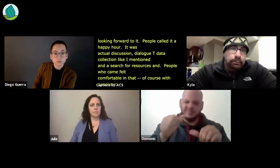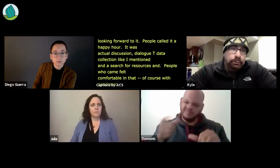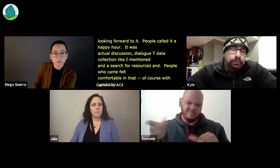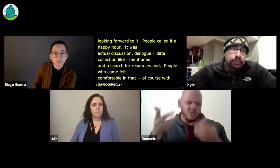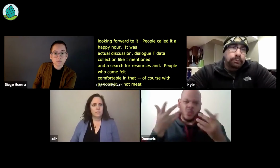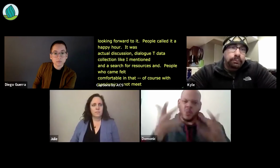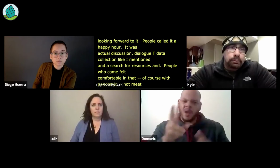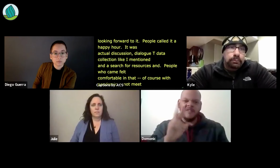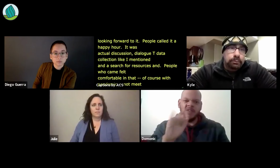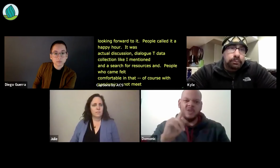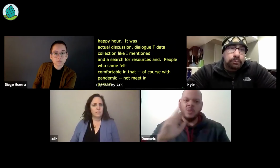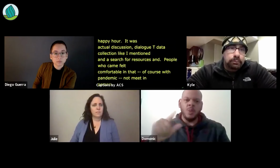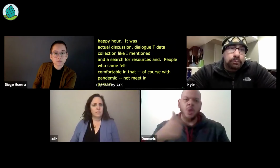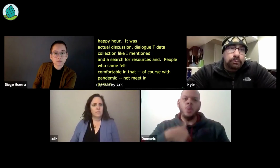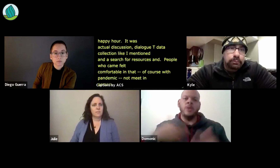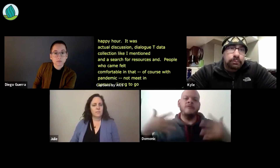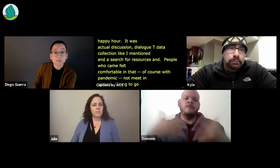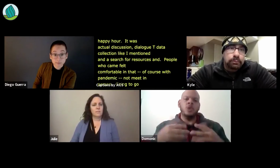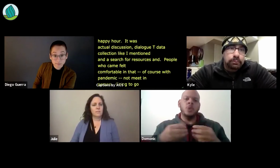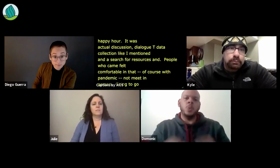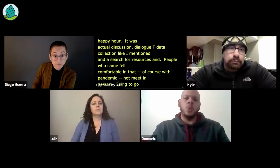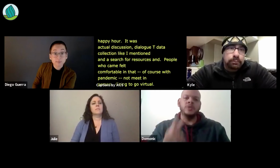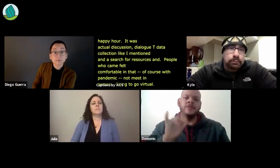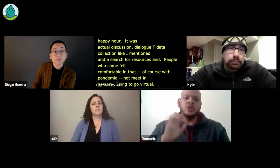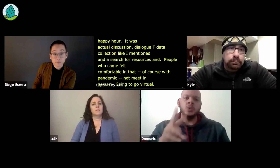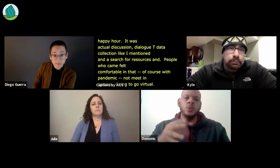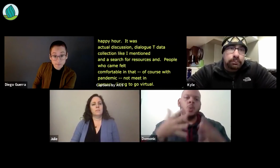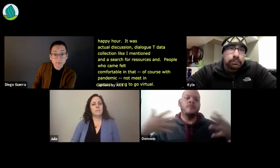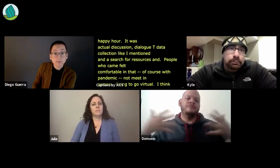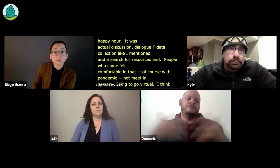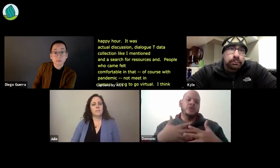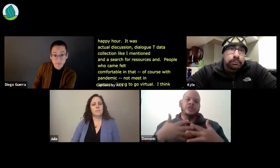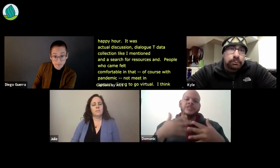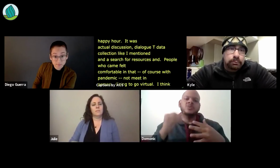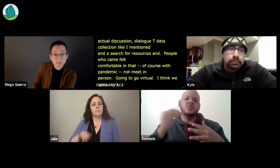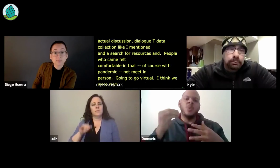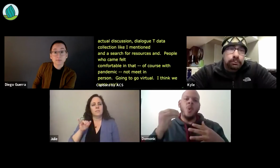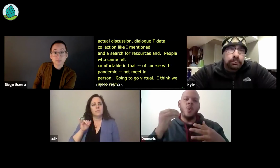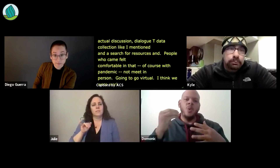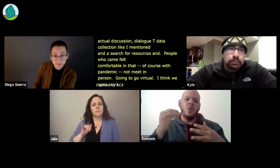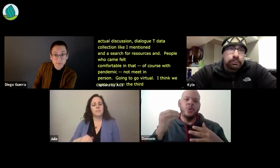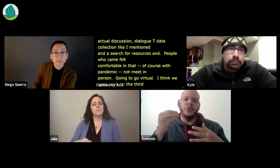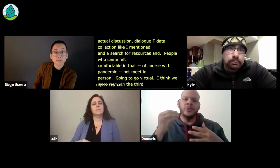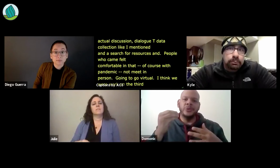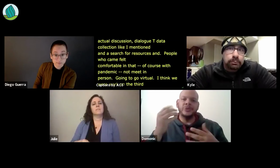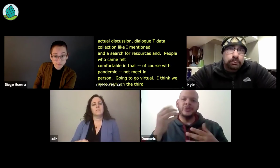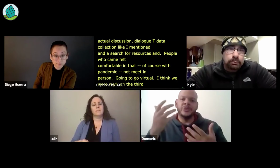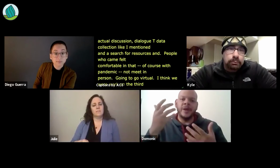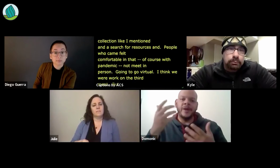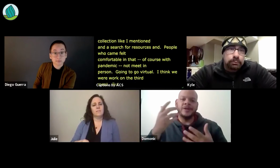but folks didn't want to do a virtual meet. They became afraid of losing something in that change.